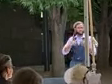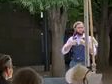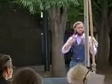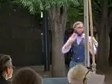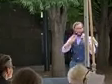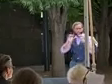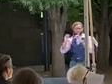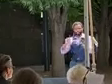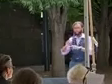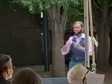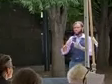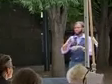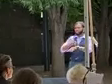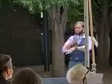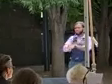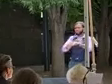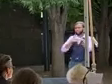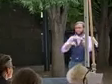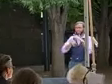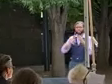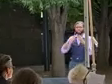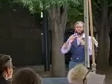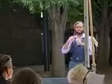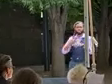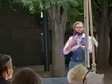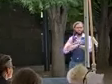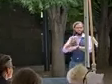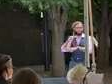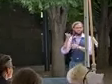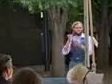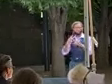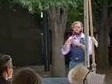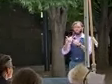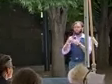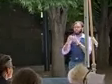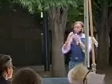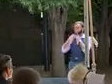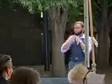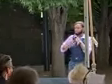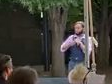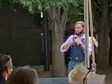improve accessibility, and improve other services, and preserve this great Memorial.